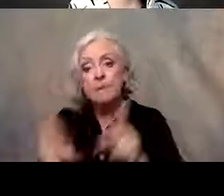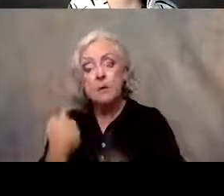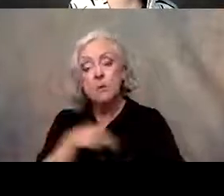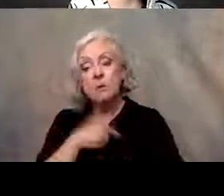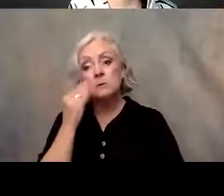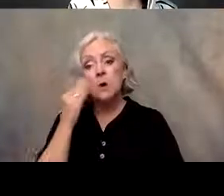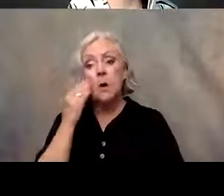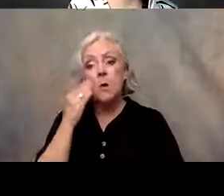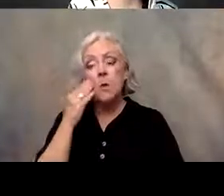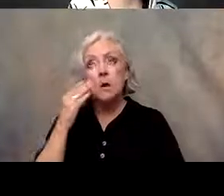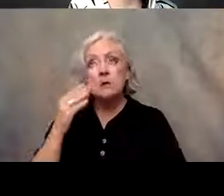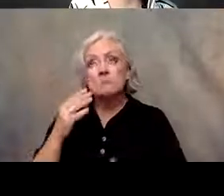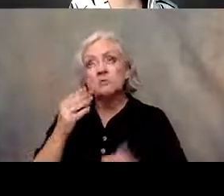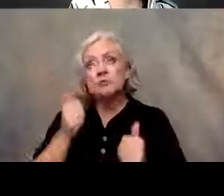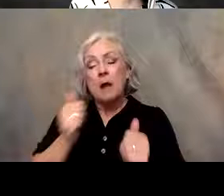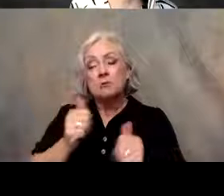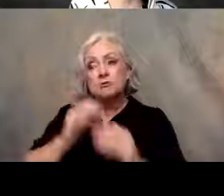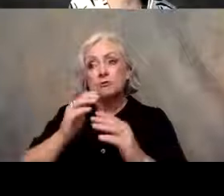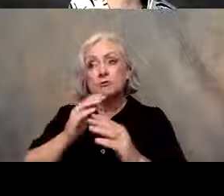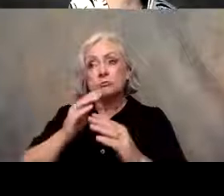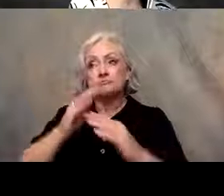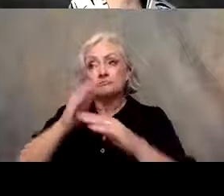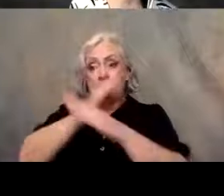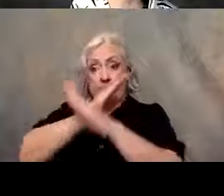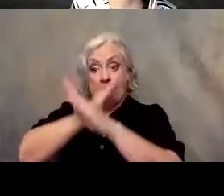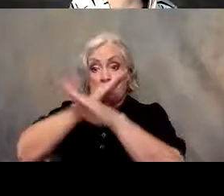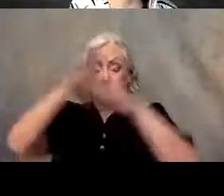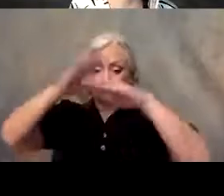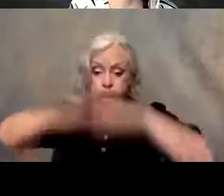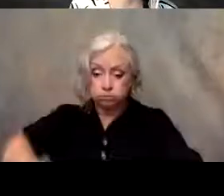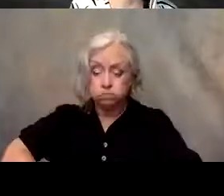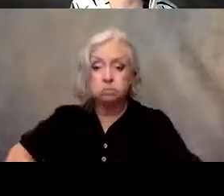as a barrier is important when it comes to access of audiovisual content.